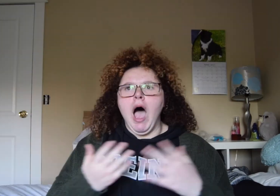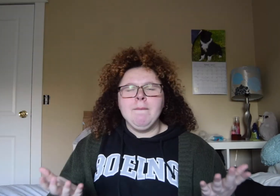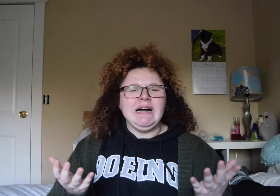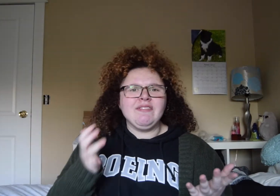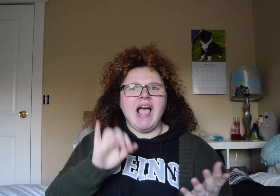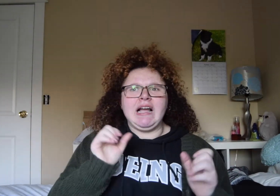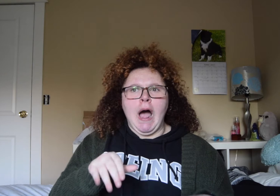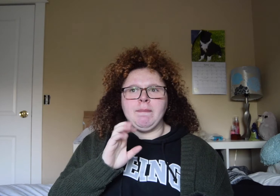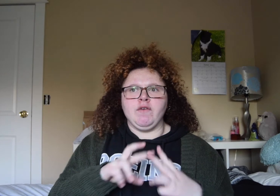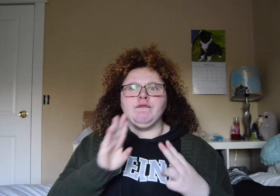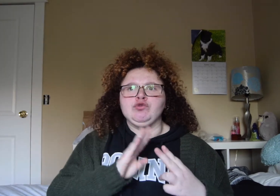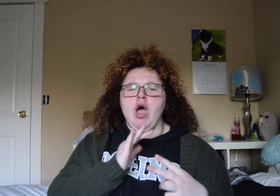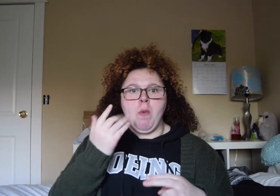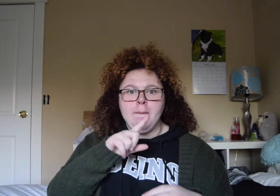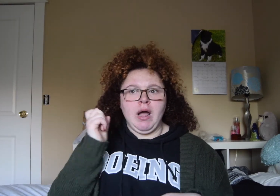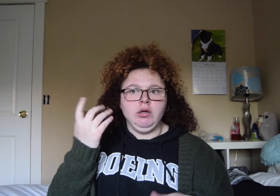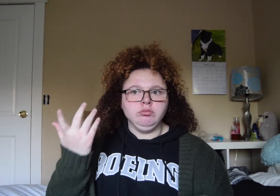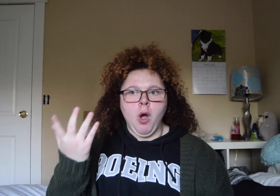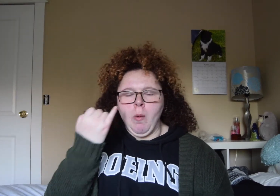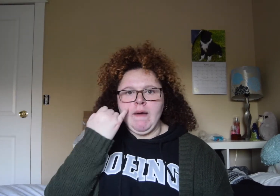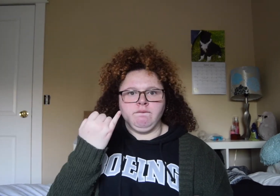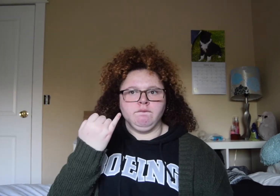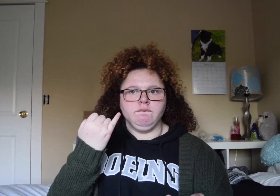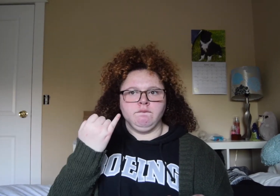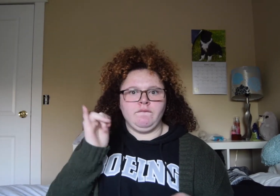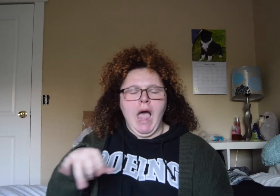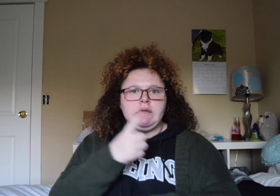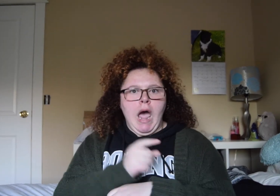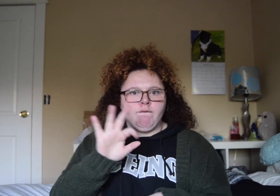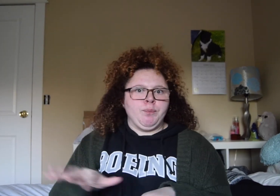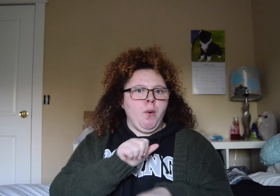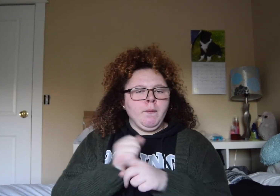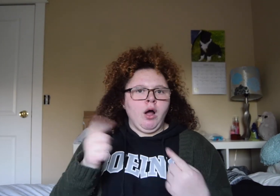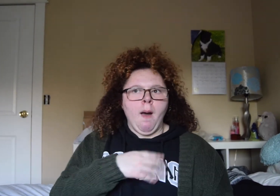I mean that can be frustrating because if the day of your appointment comes